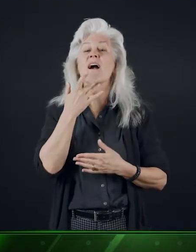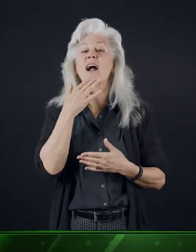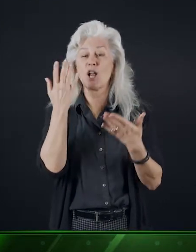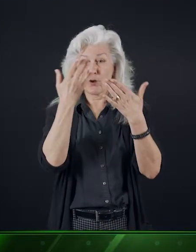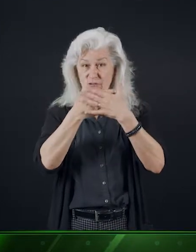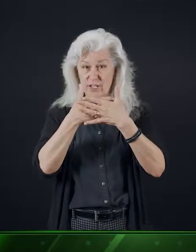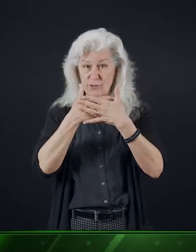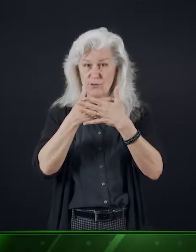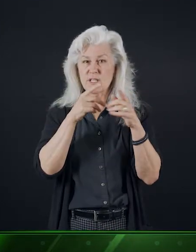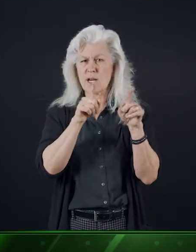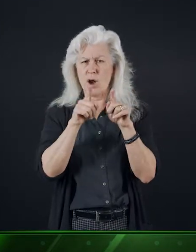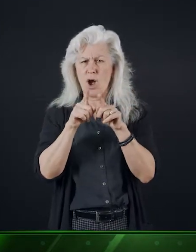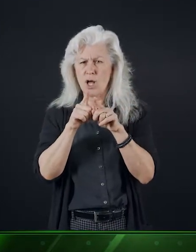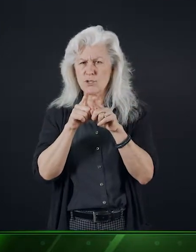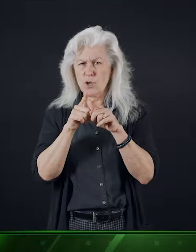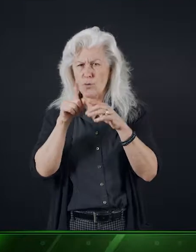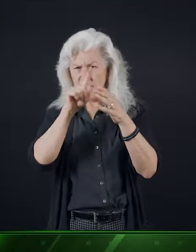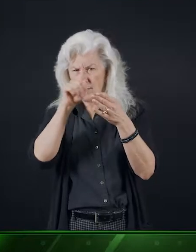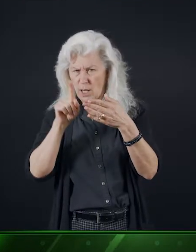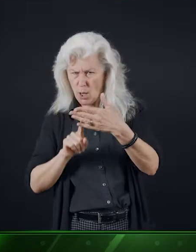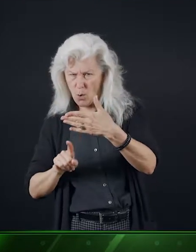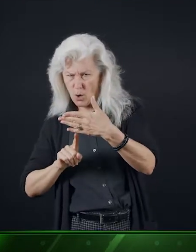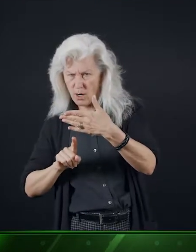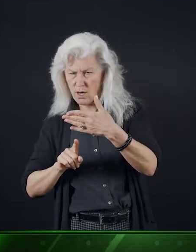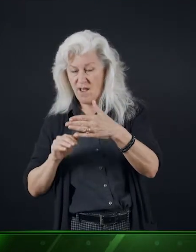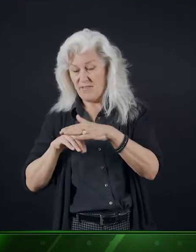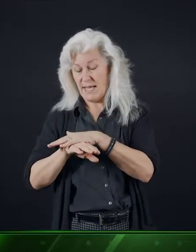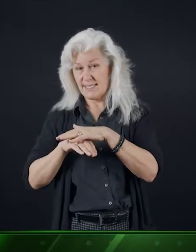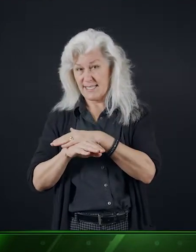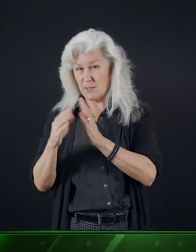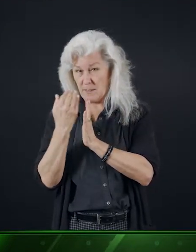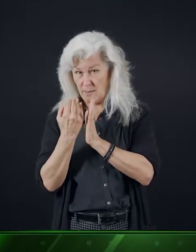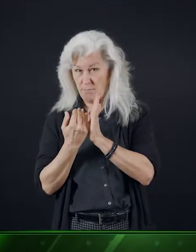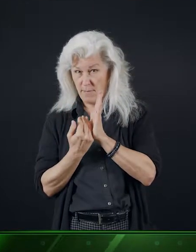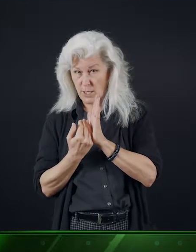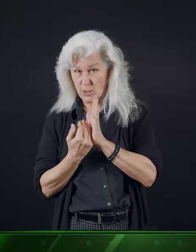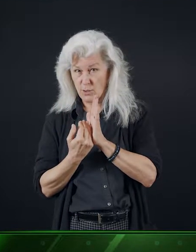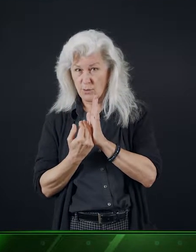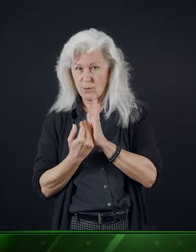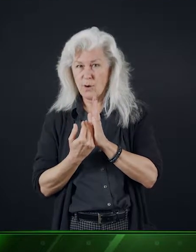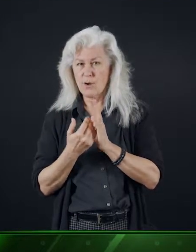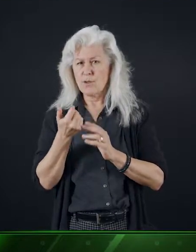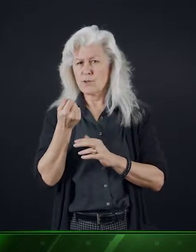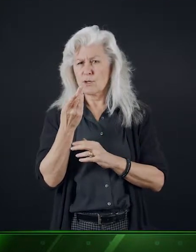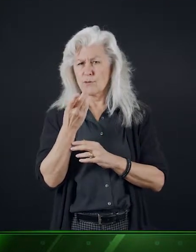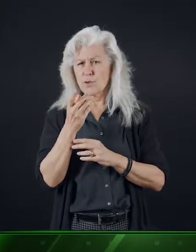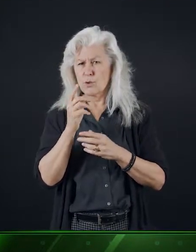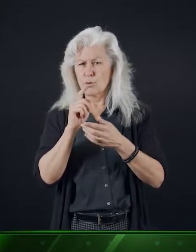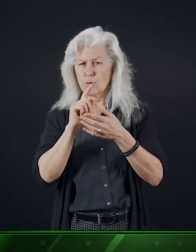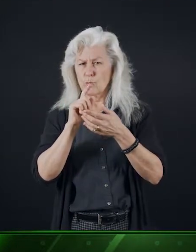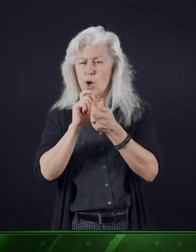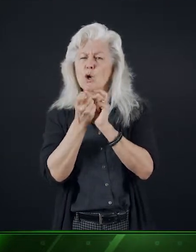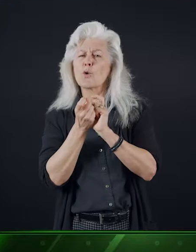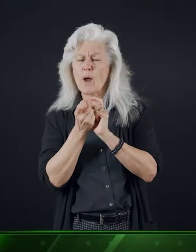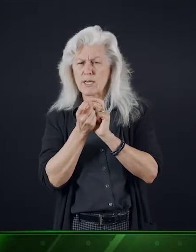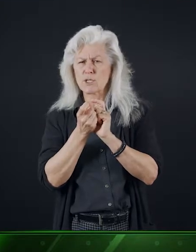which are also towards the bottom of the new Accessibility menu. We have a couple of correction types for different kinds of color weakness.